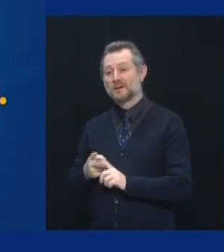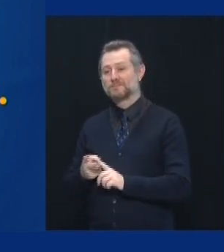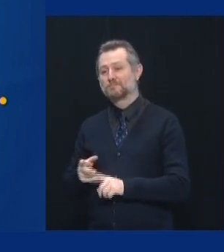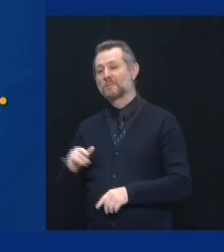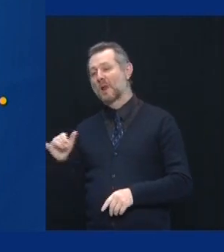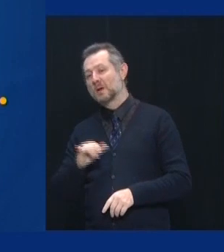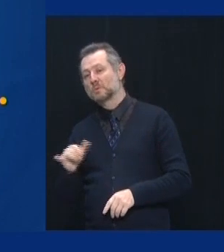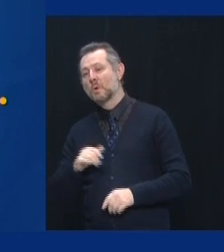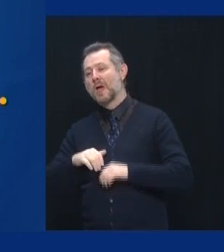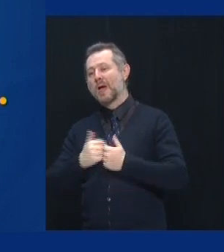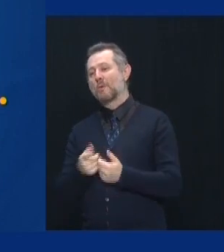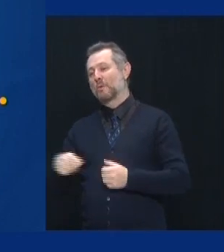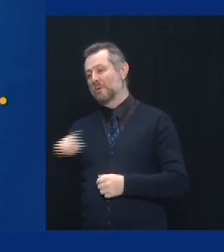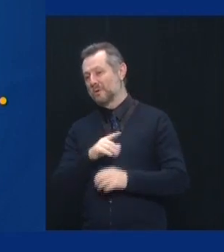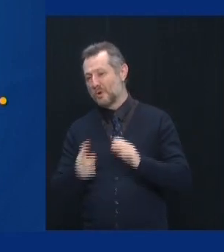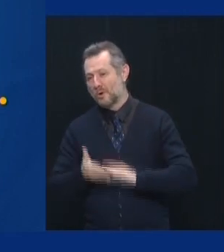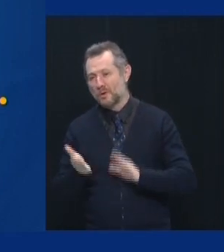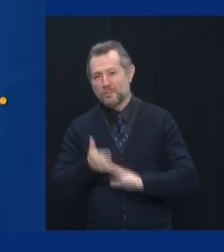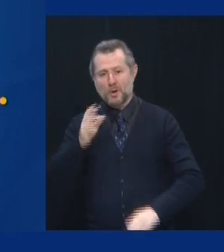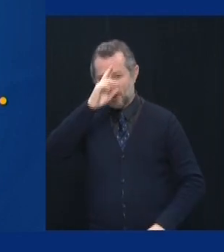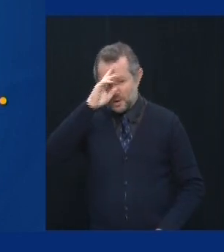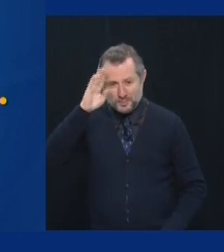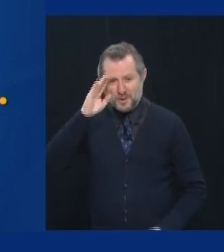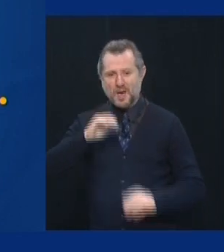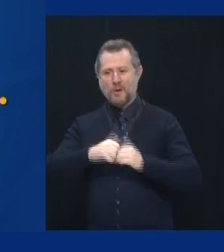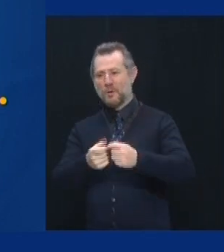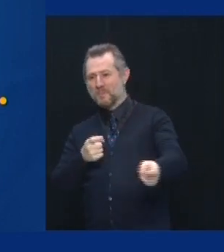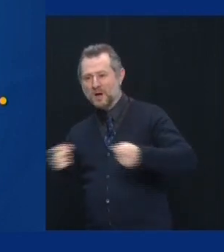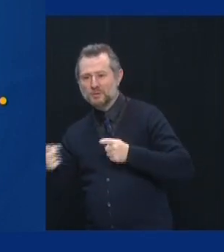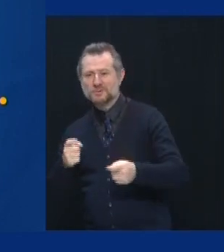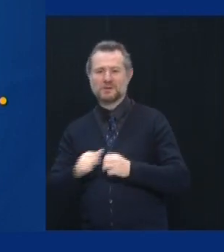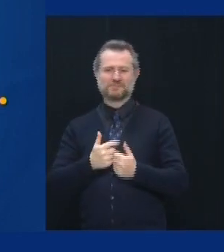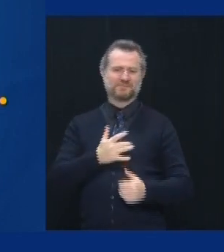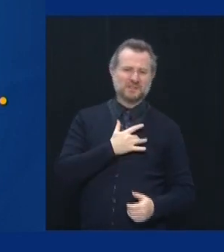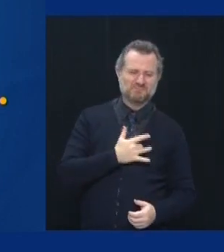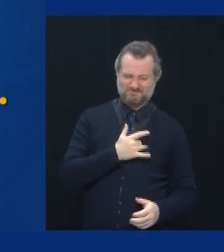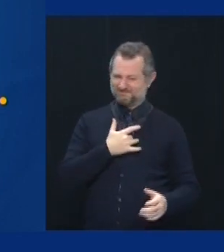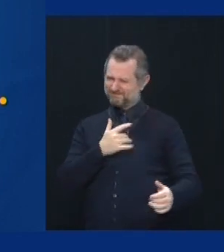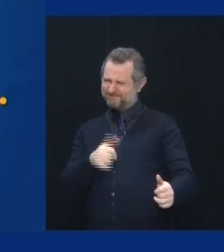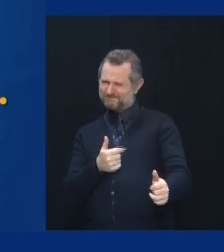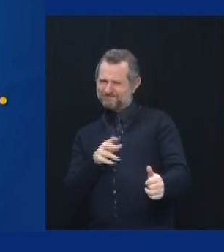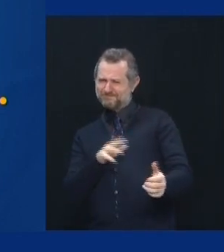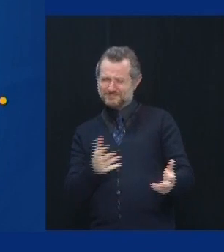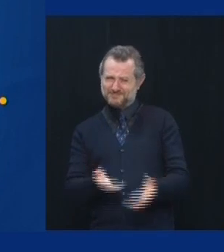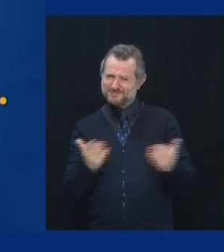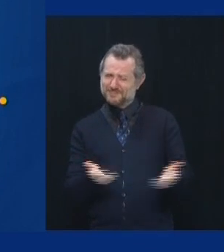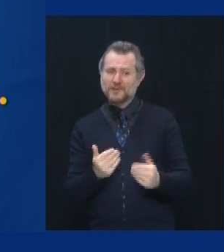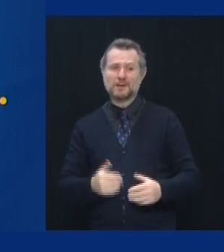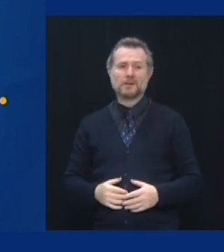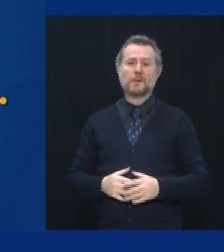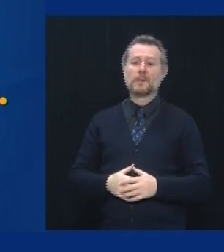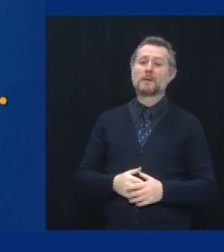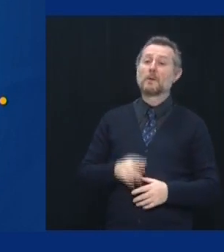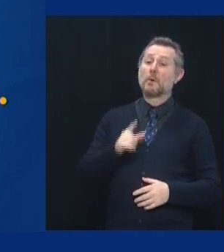STAFF GETTING SICK BECAUSE YOU HAVE FEWER THAT WERE VACCINATED. NUMBER TWO, I DO BELIEVE THERE'S A MANAGEMENT COMPONENT AND